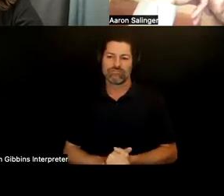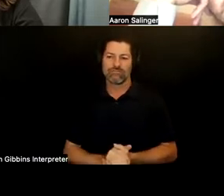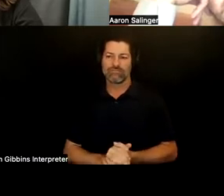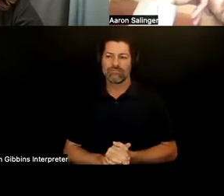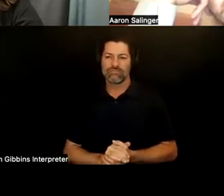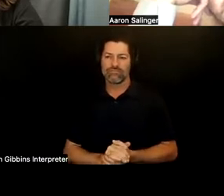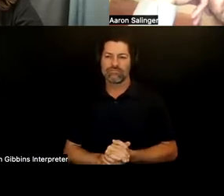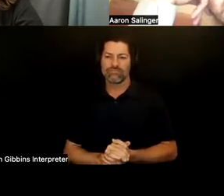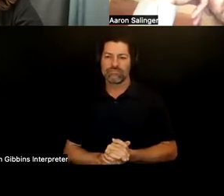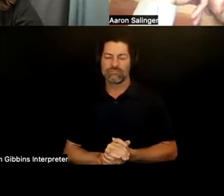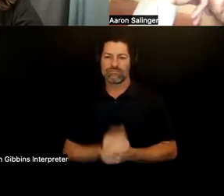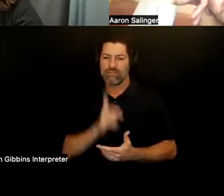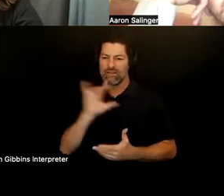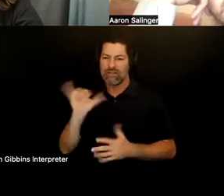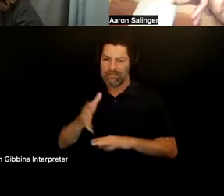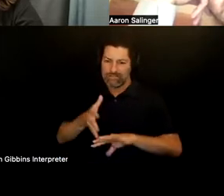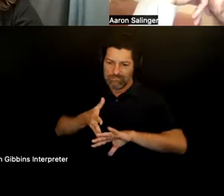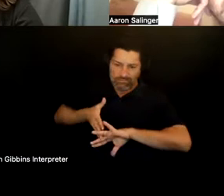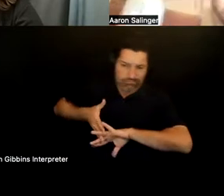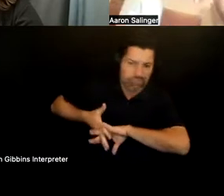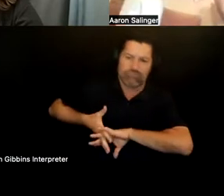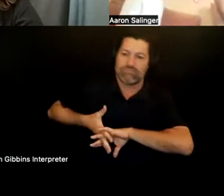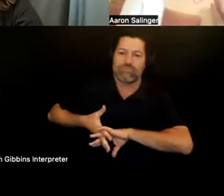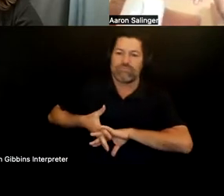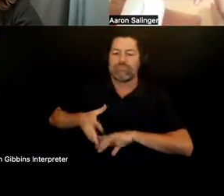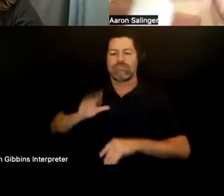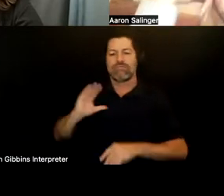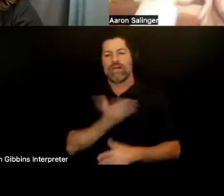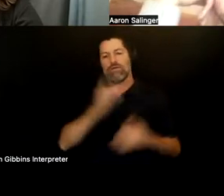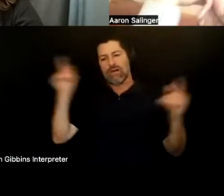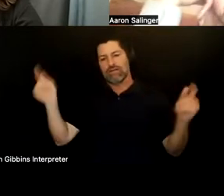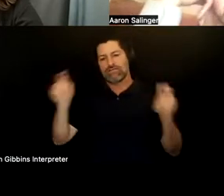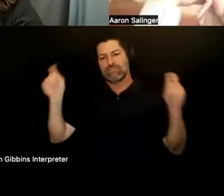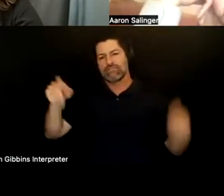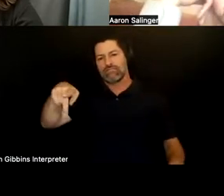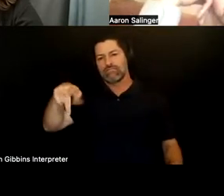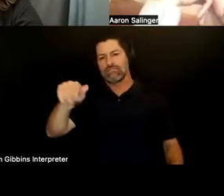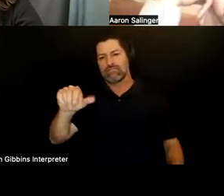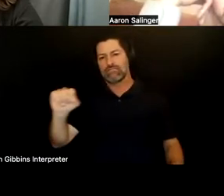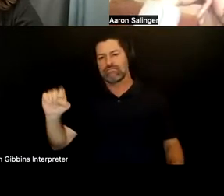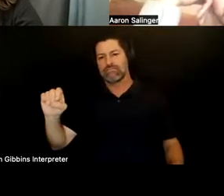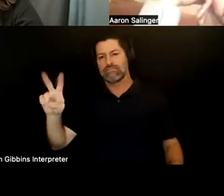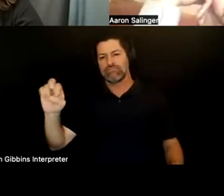is deeply enmeshed in this holiday deeply en meshed in the holiday.